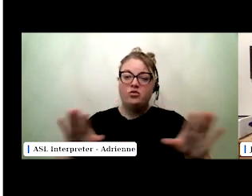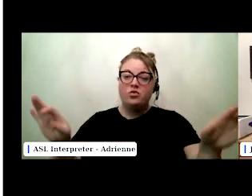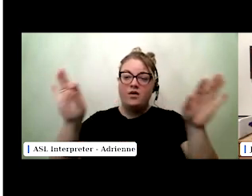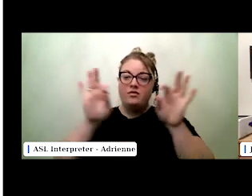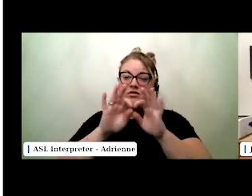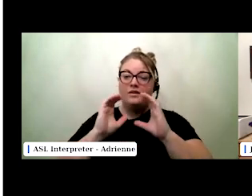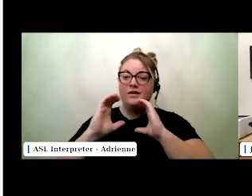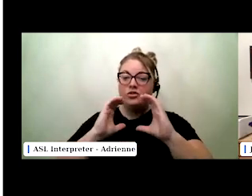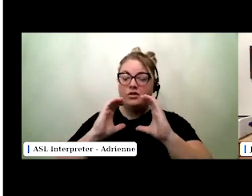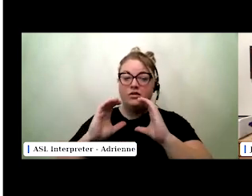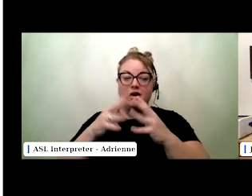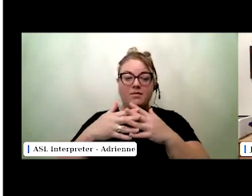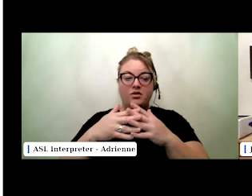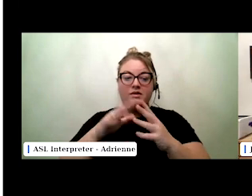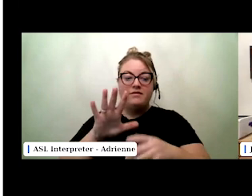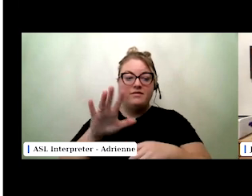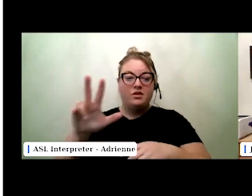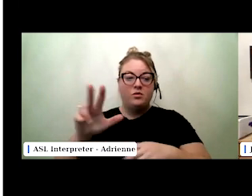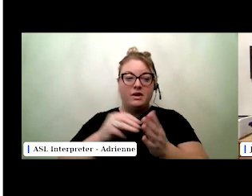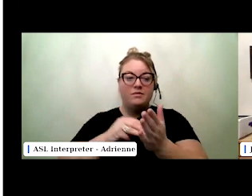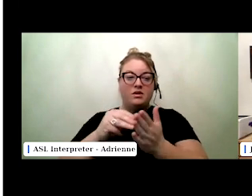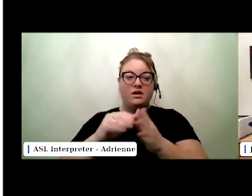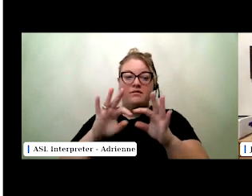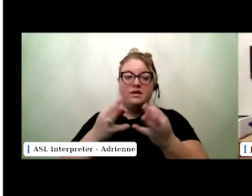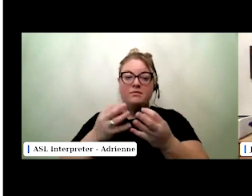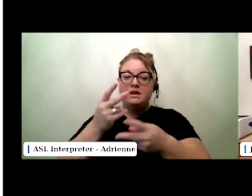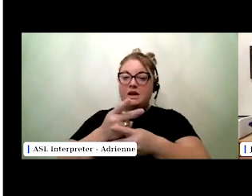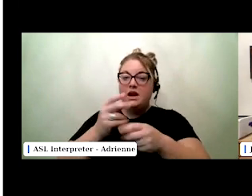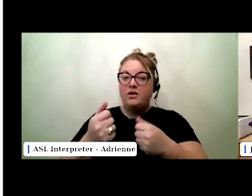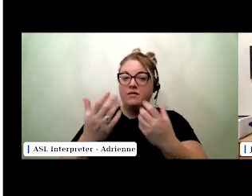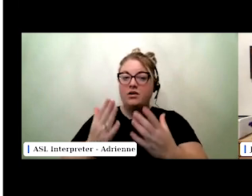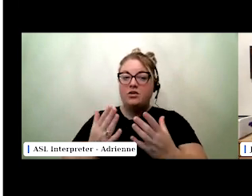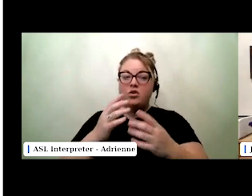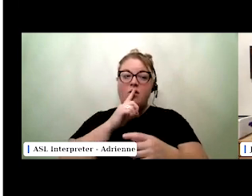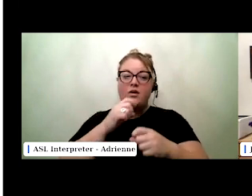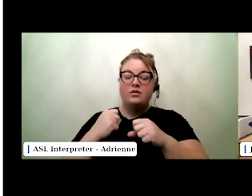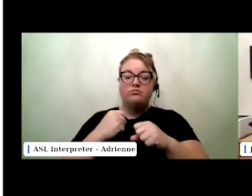America is 53 million caregivers are there. Cornerstone of quality care for older adults?